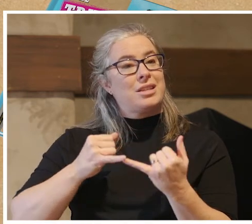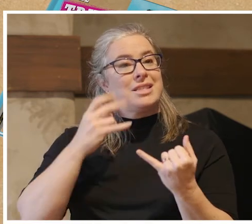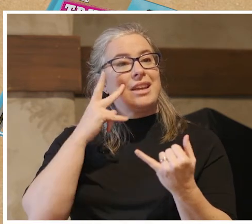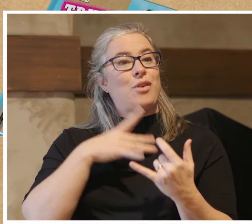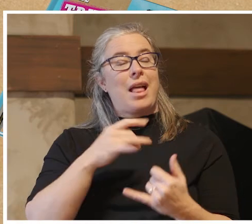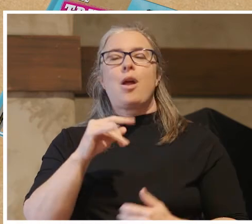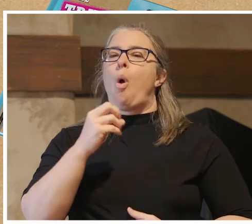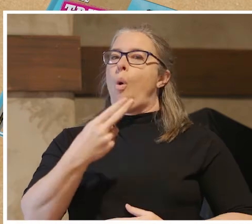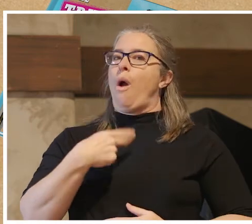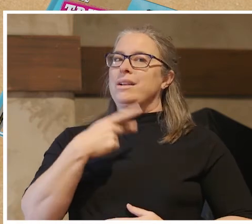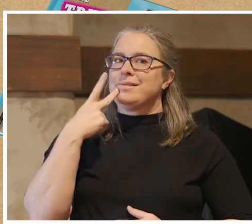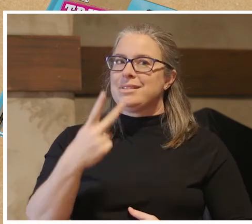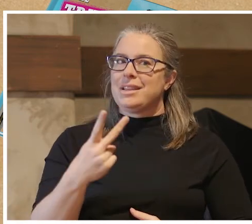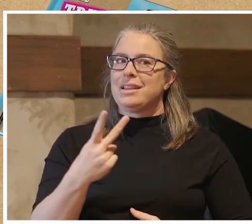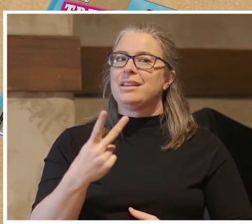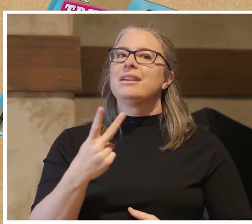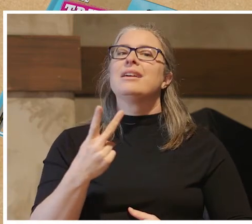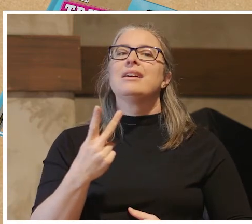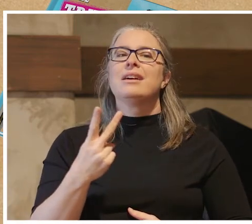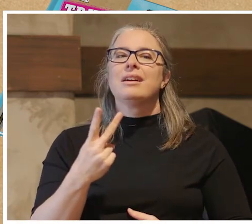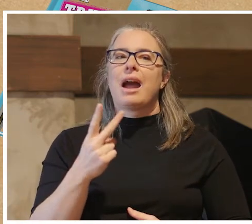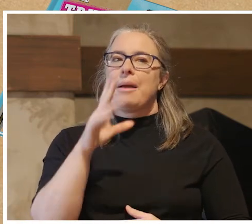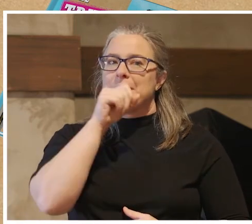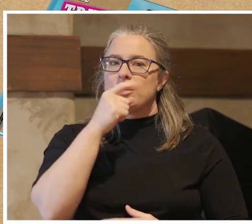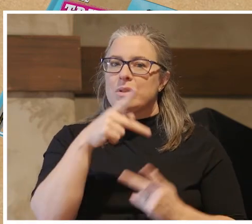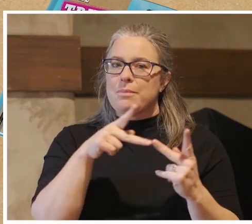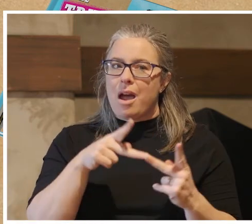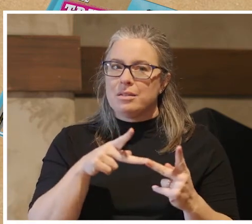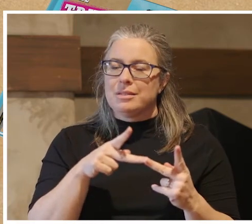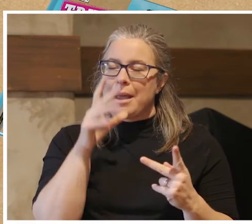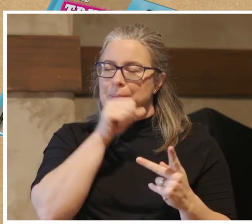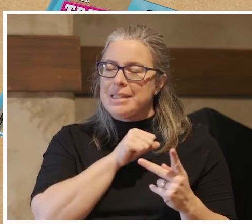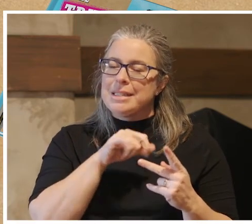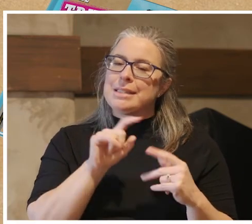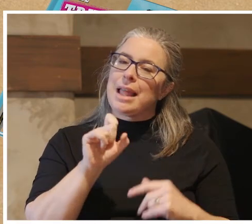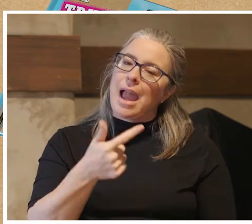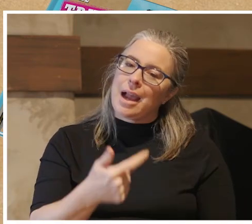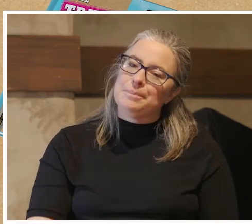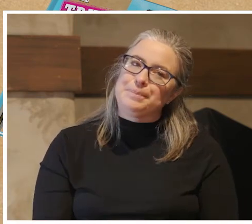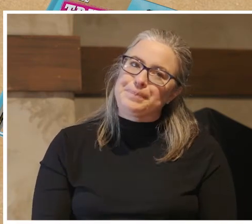and see if we like it, oh, I can see I missed a spot. I missed his leg.